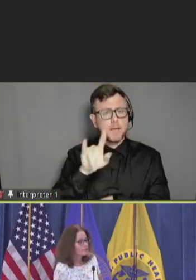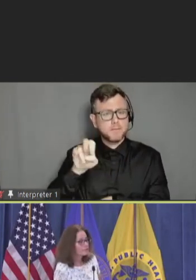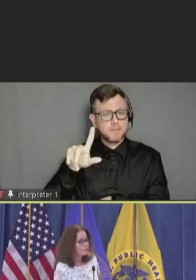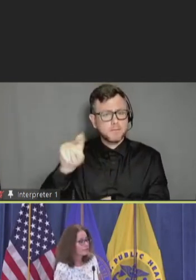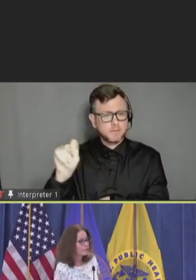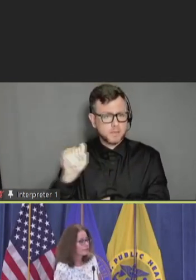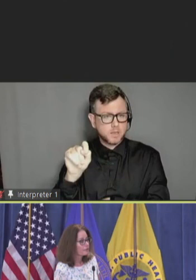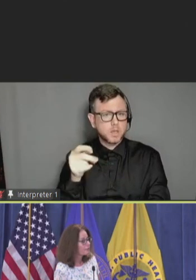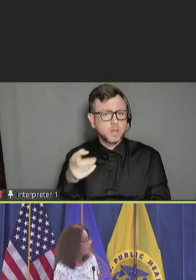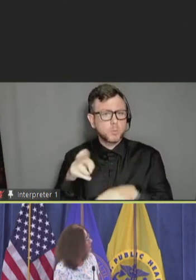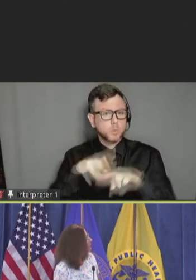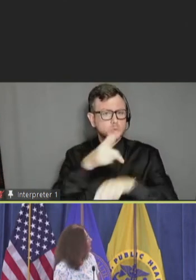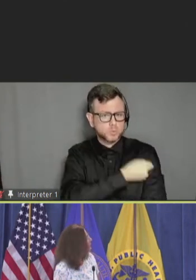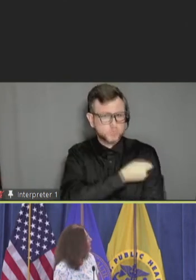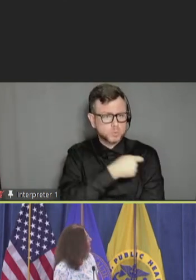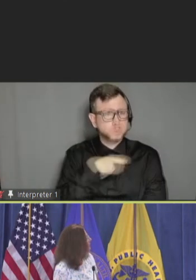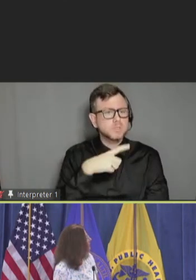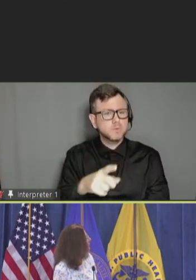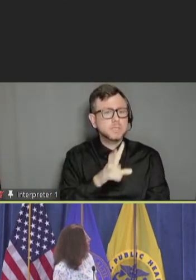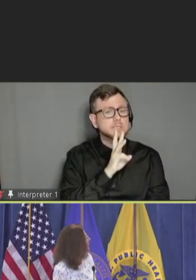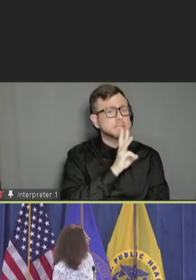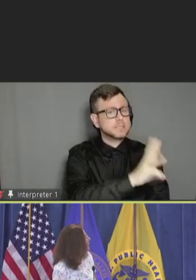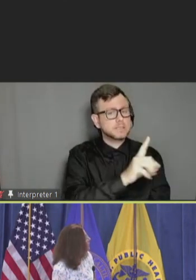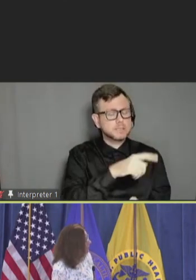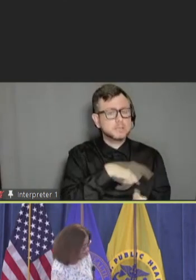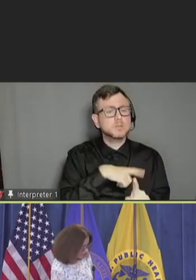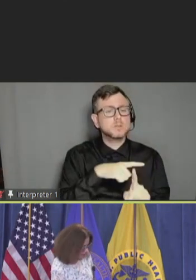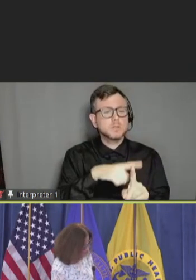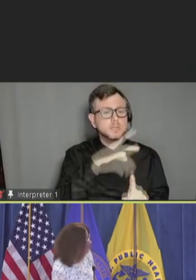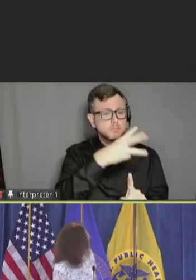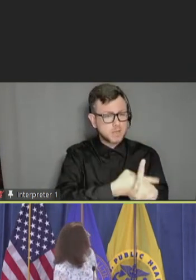to 11 years. So, this is a busy slide.